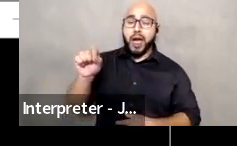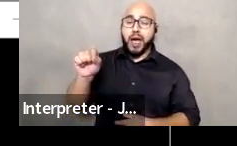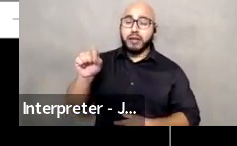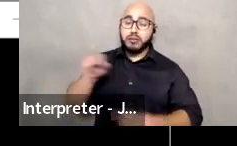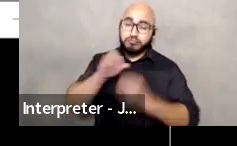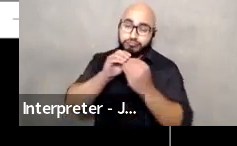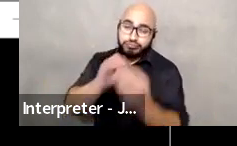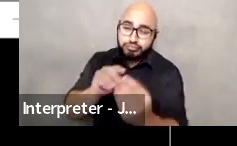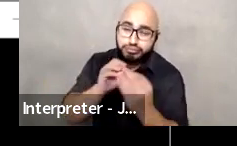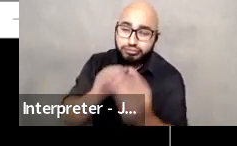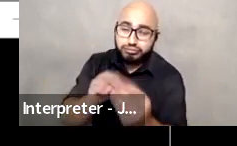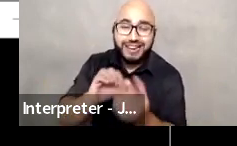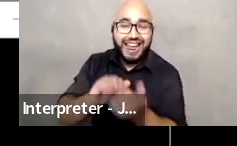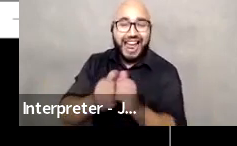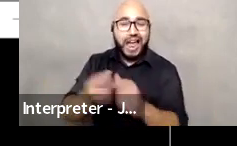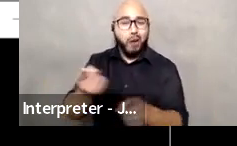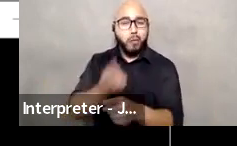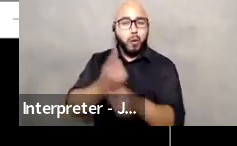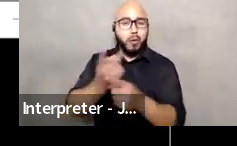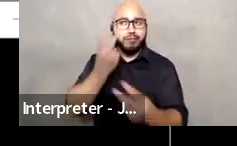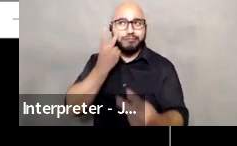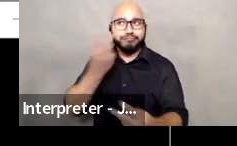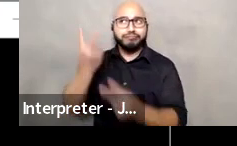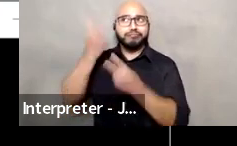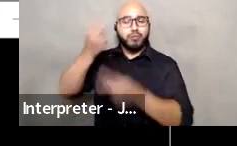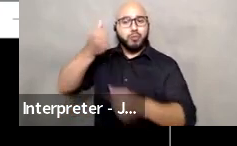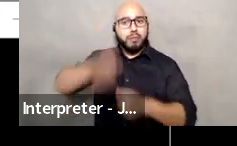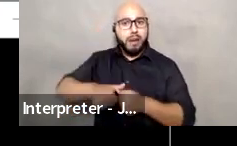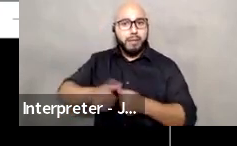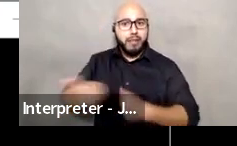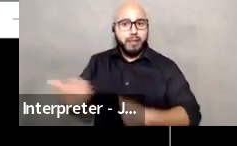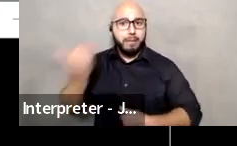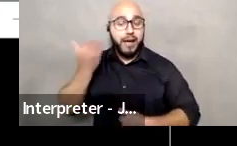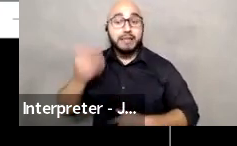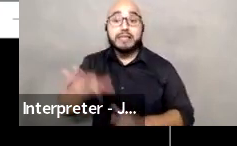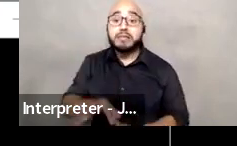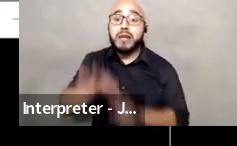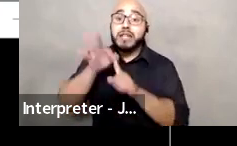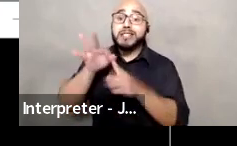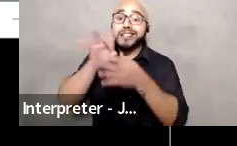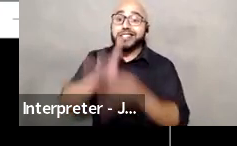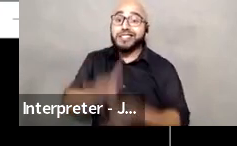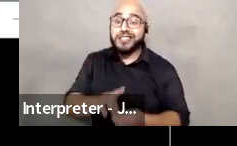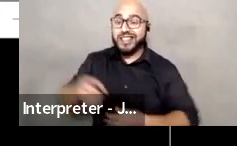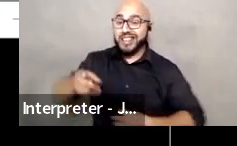Remember the past, especially concerning the history of racism here in the United States.